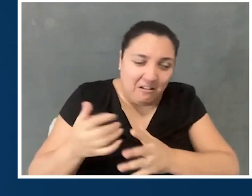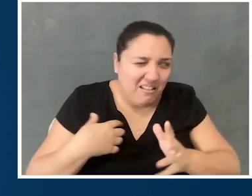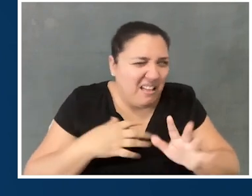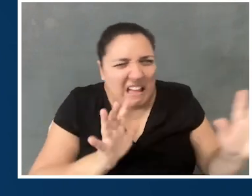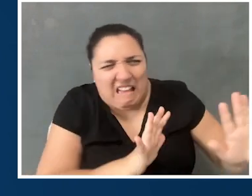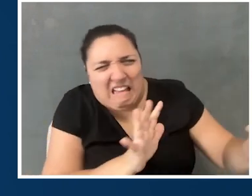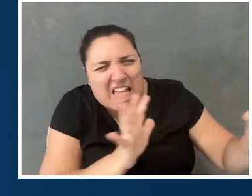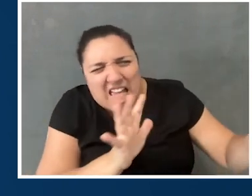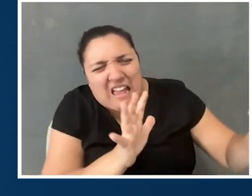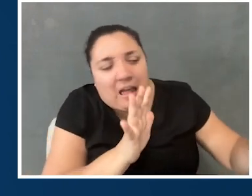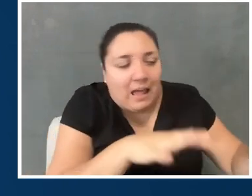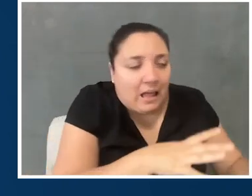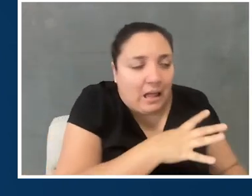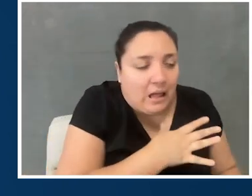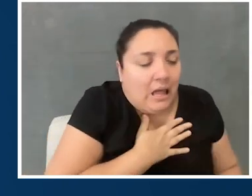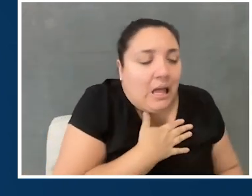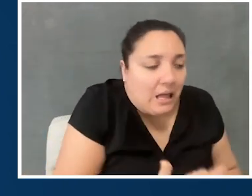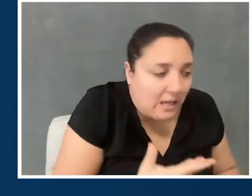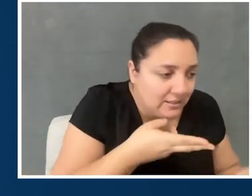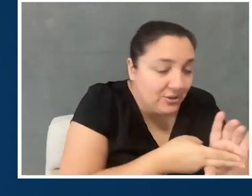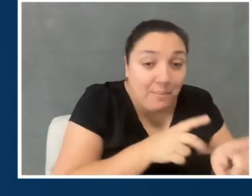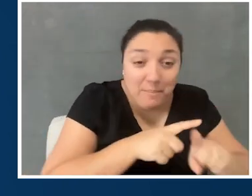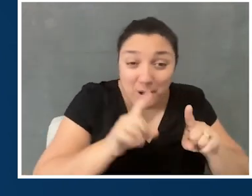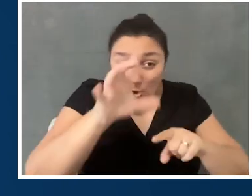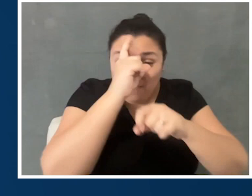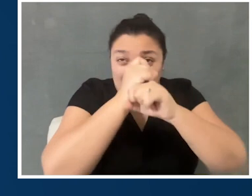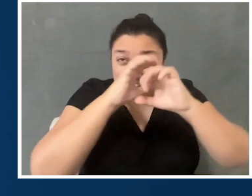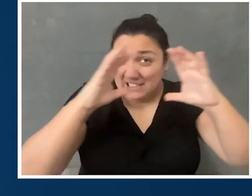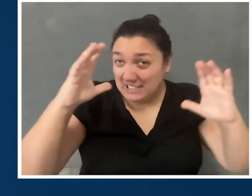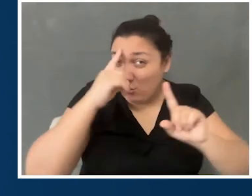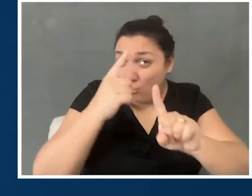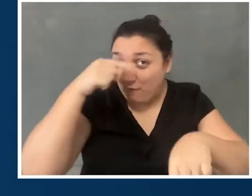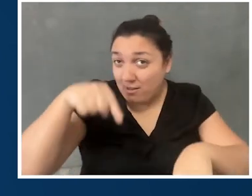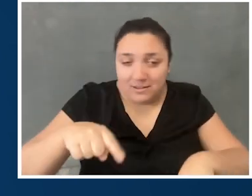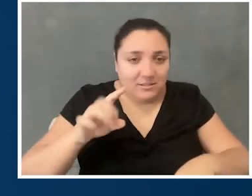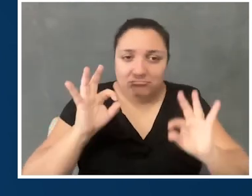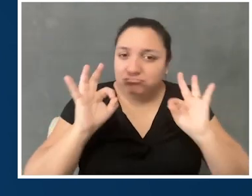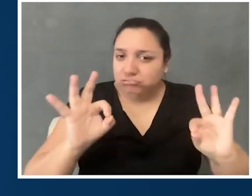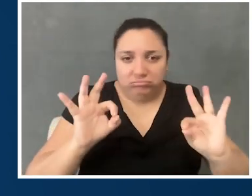your vision for all of this was really, really spot on. So thank you for that.